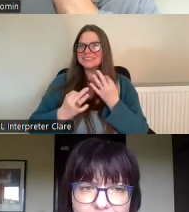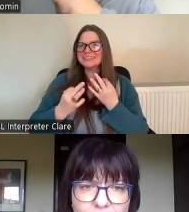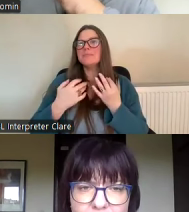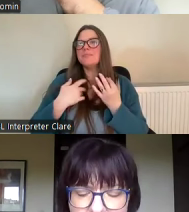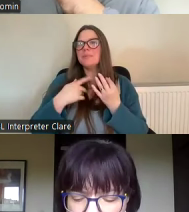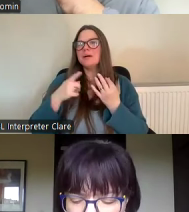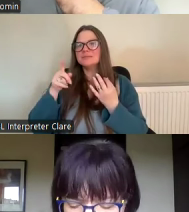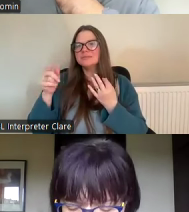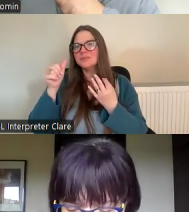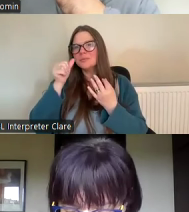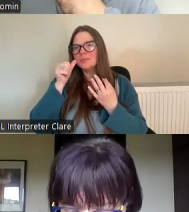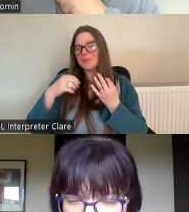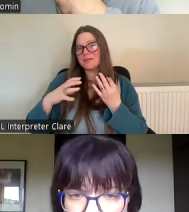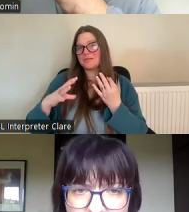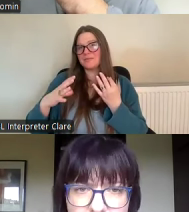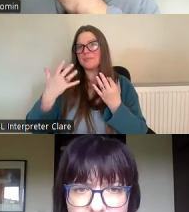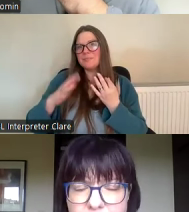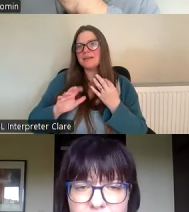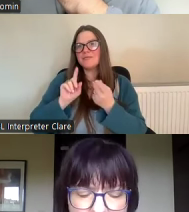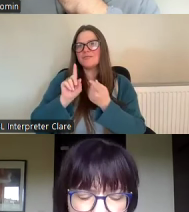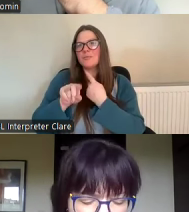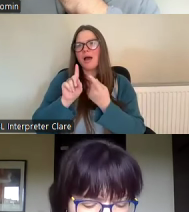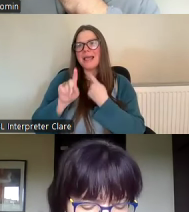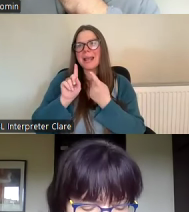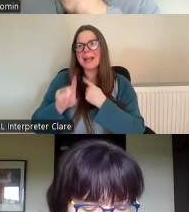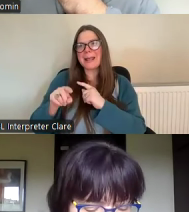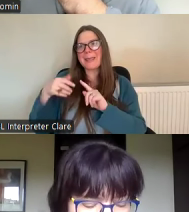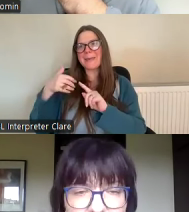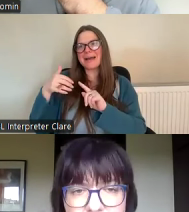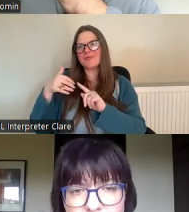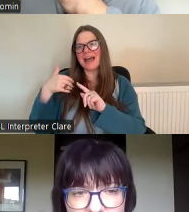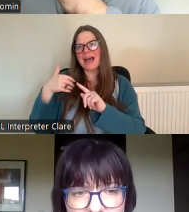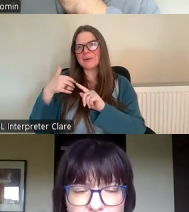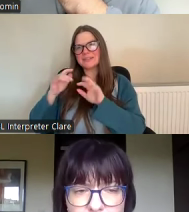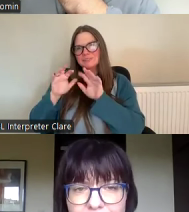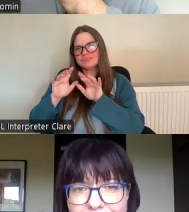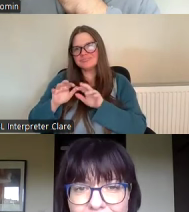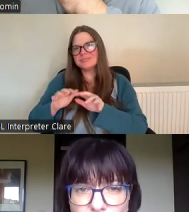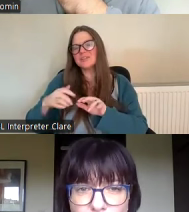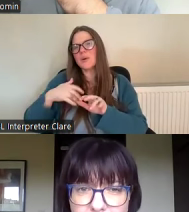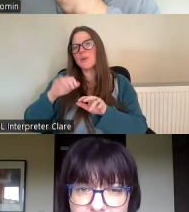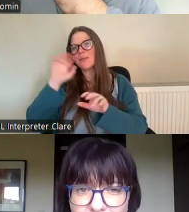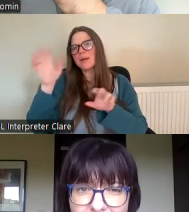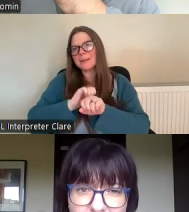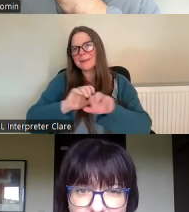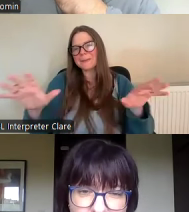Basically, we'll send them out with the rest of the materials. Somebody just posted that they're not quite clear